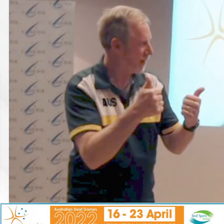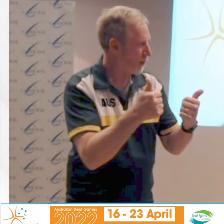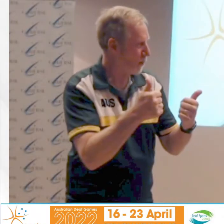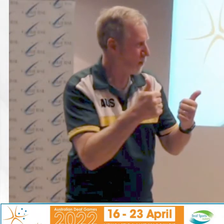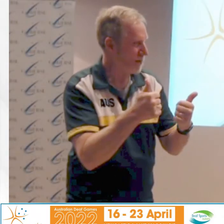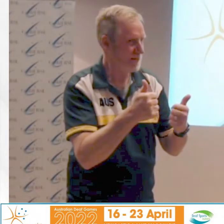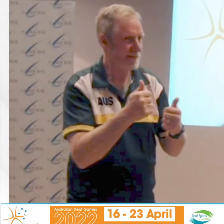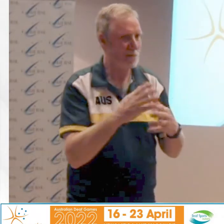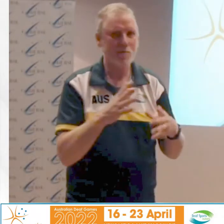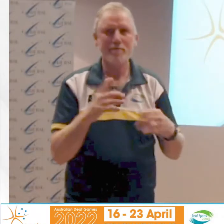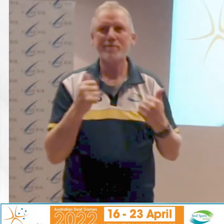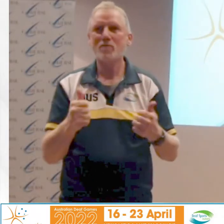beautiful thank you Haley